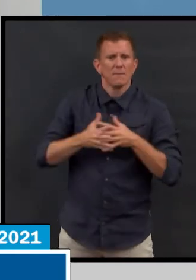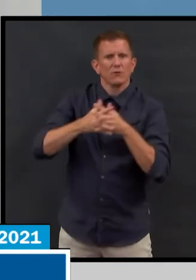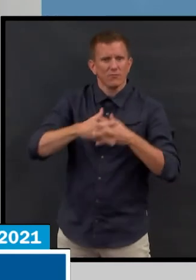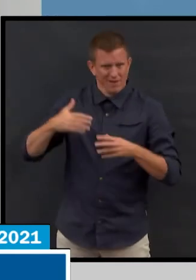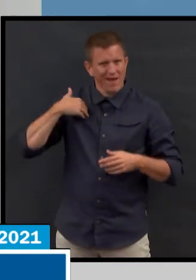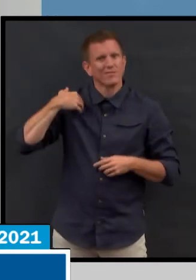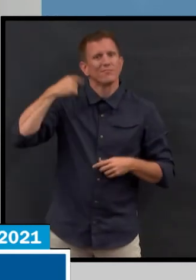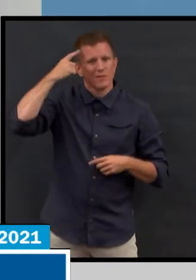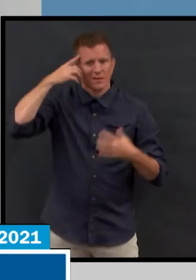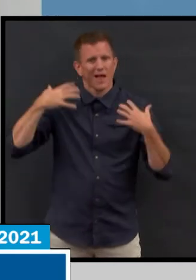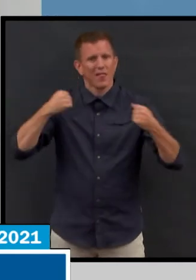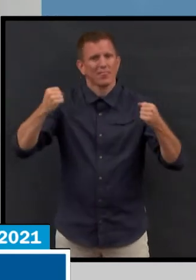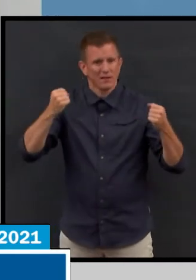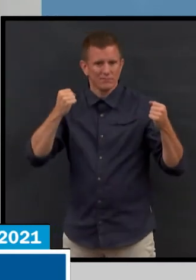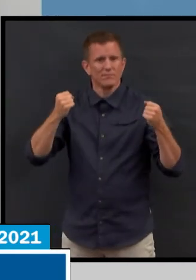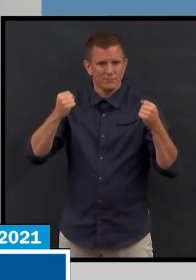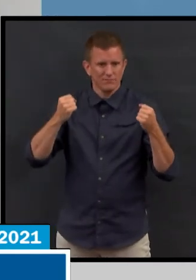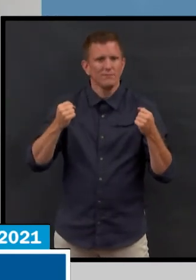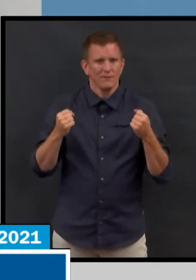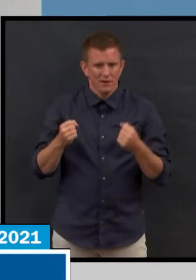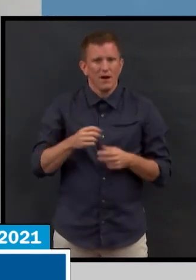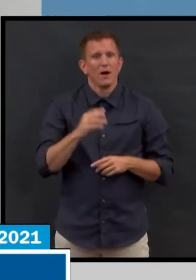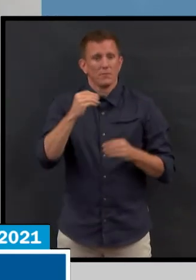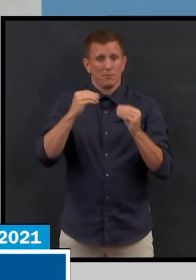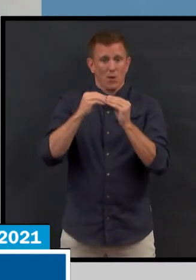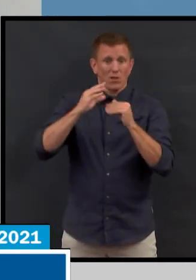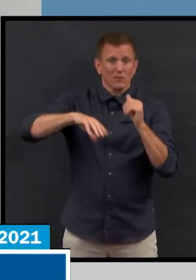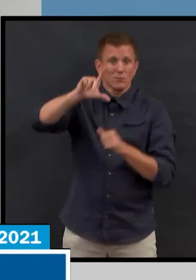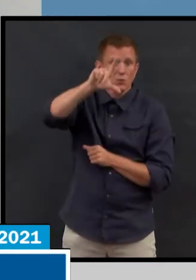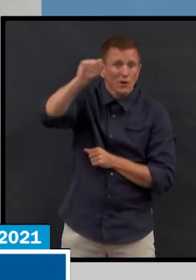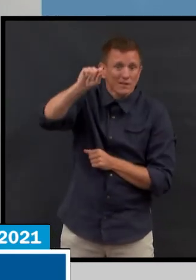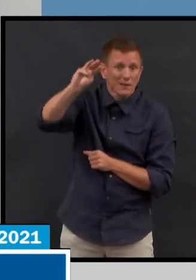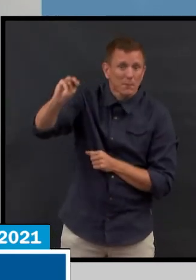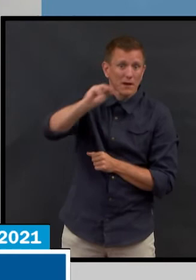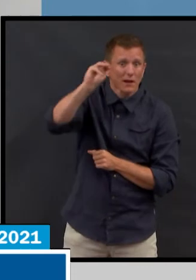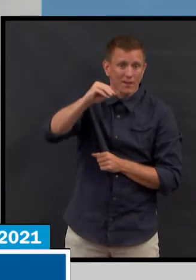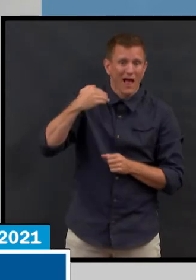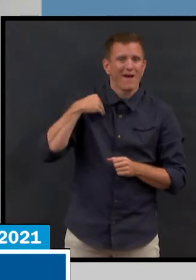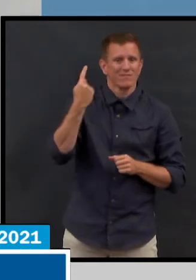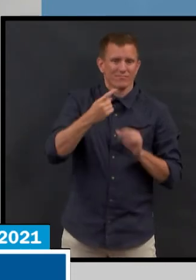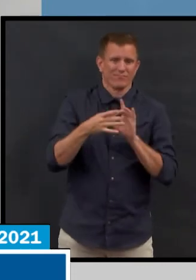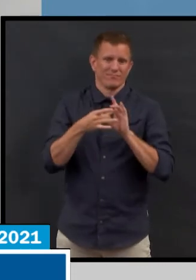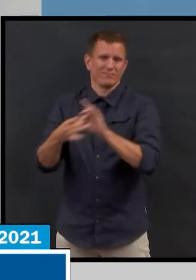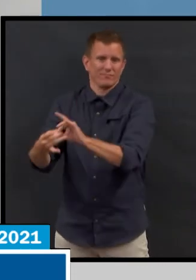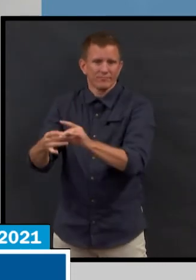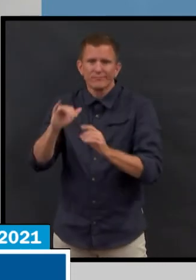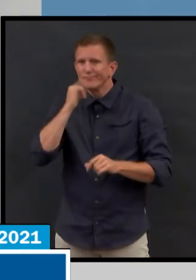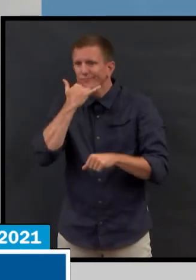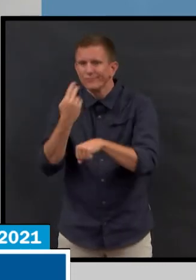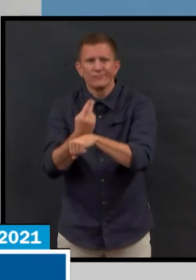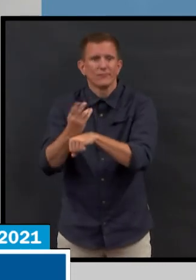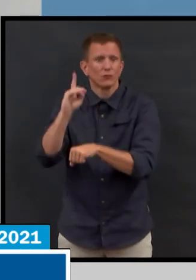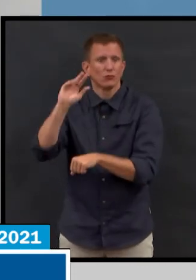identify substance misuse concern and so we know that with only a million and a half being reported